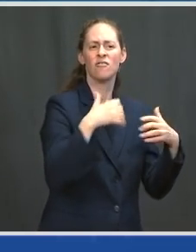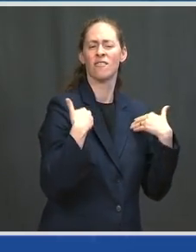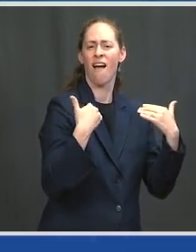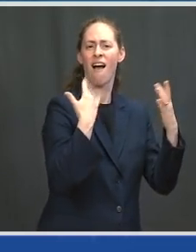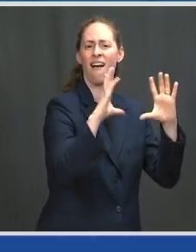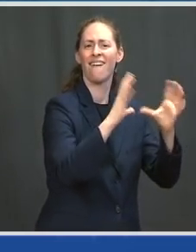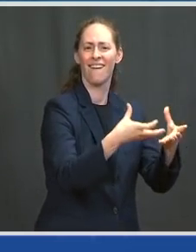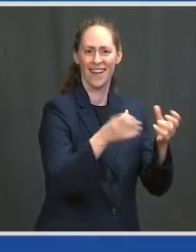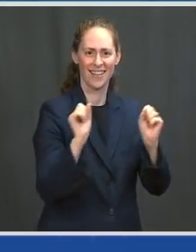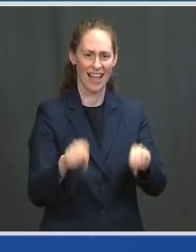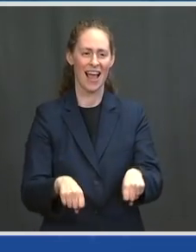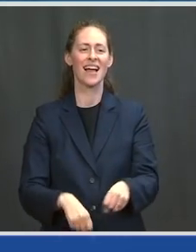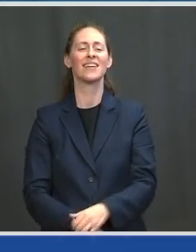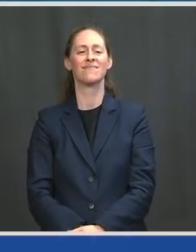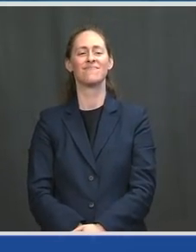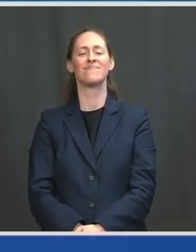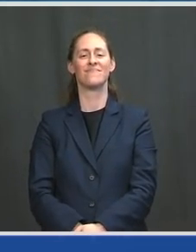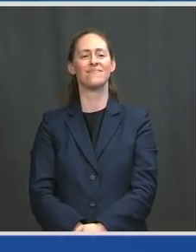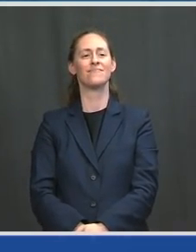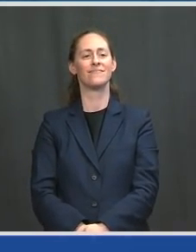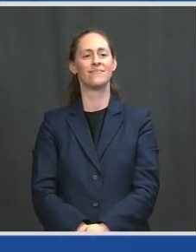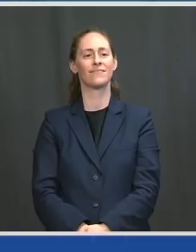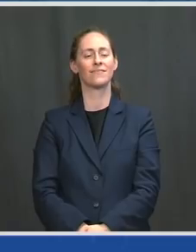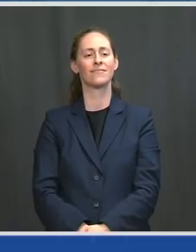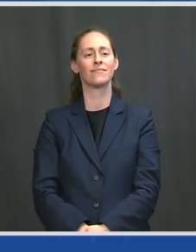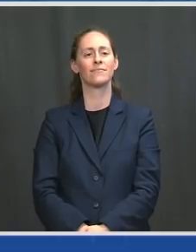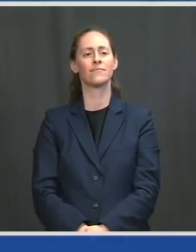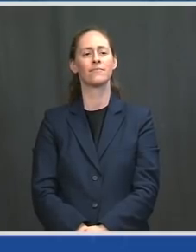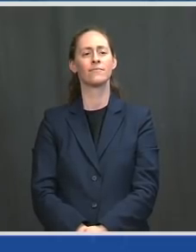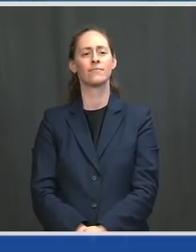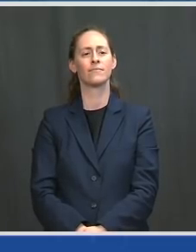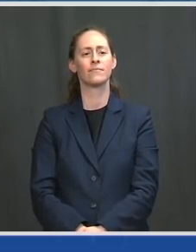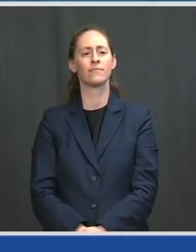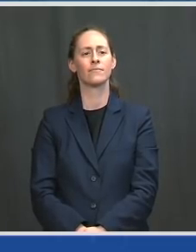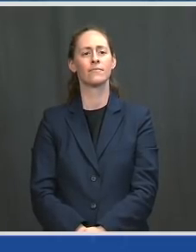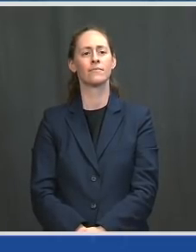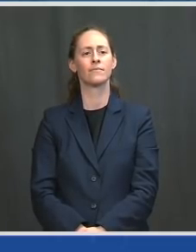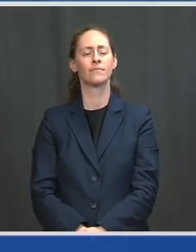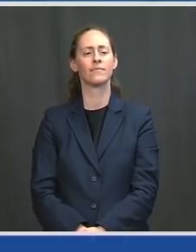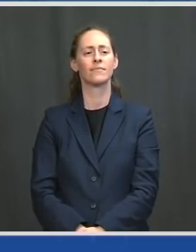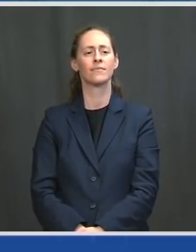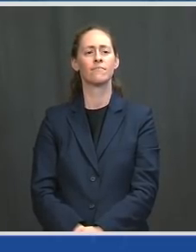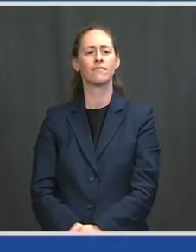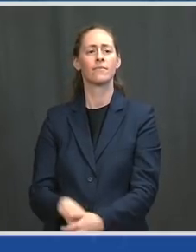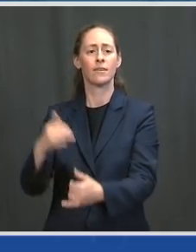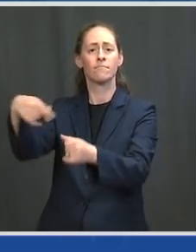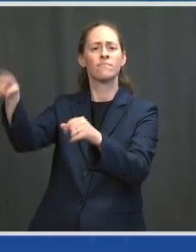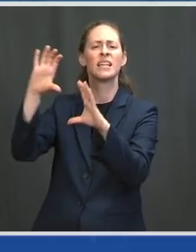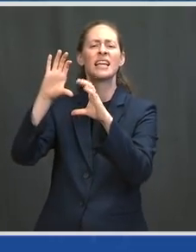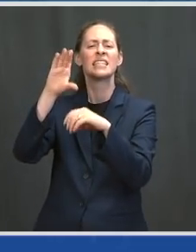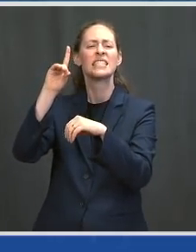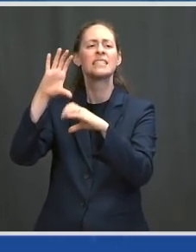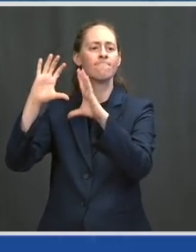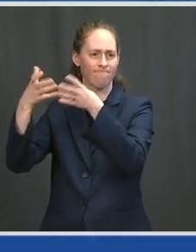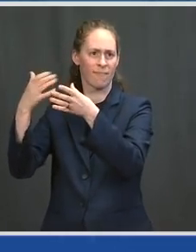for Disease Control and Prevention -- the CDC -- voted to recommend its use. Now pending the C- --